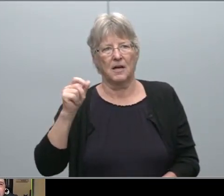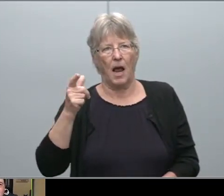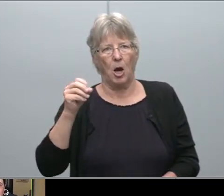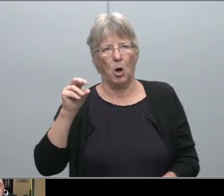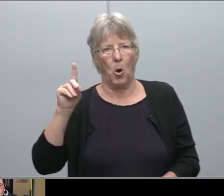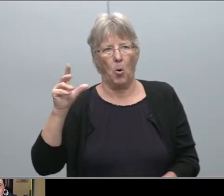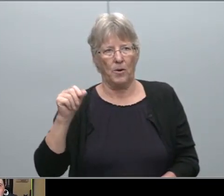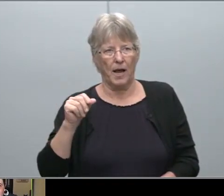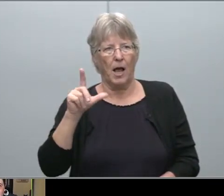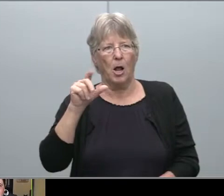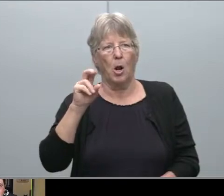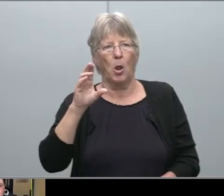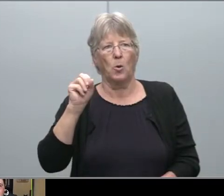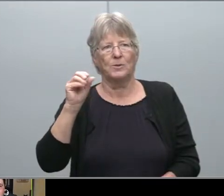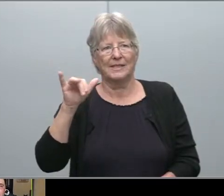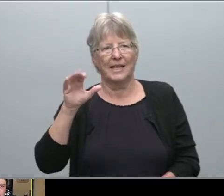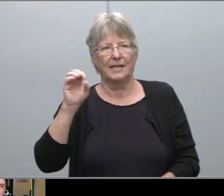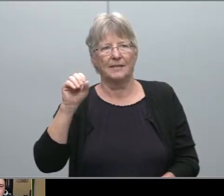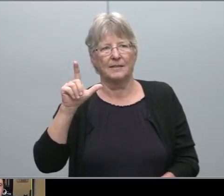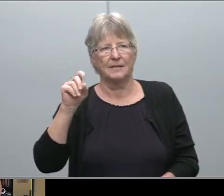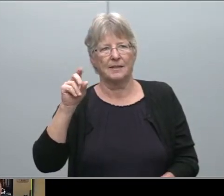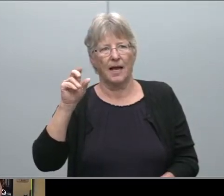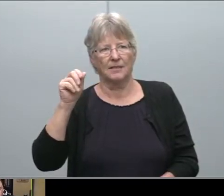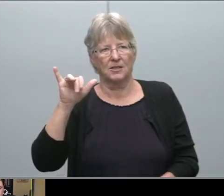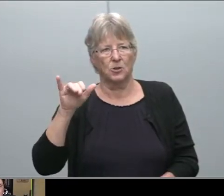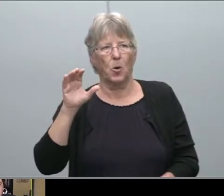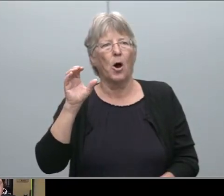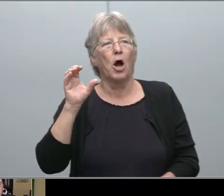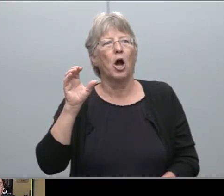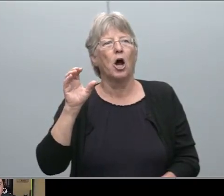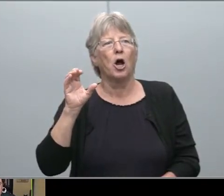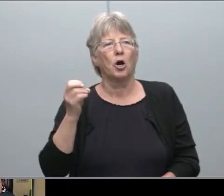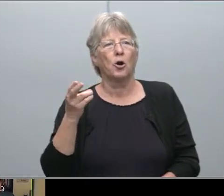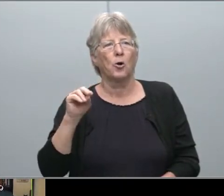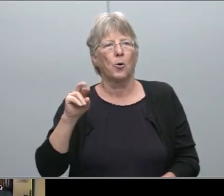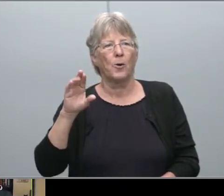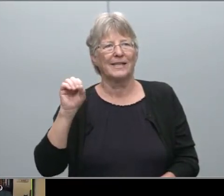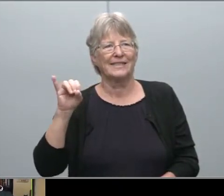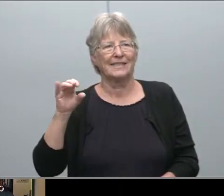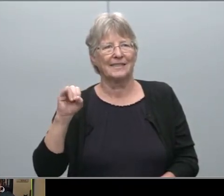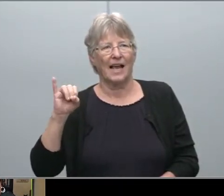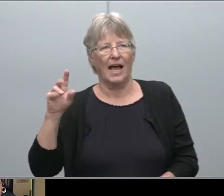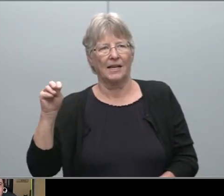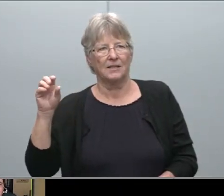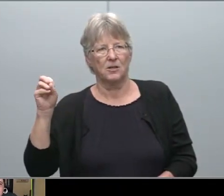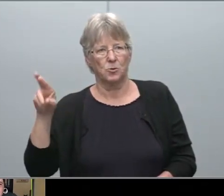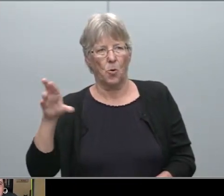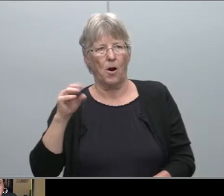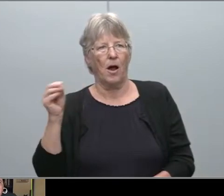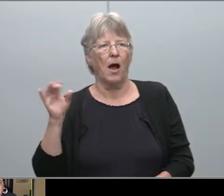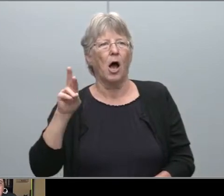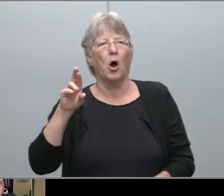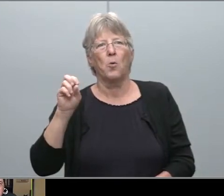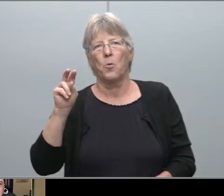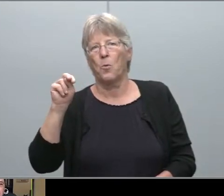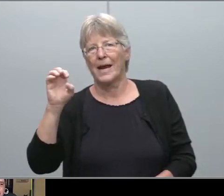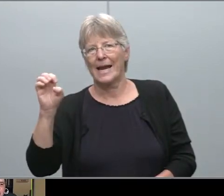and we are very proud of you and we are very encouraged by the way you advocate for your children.